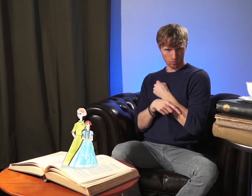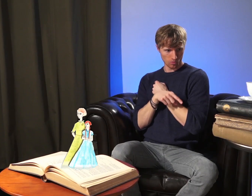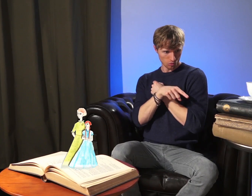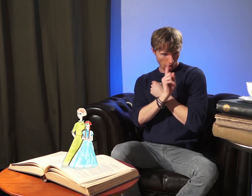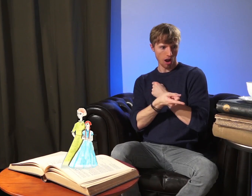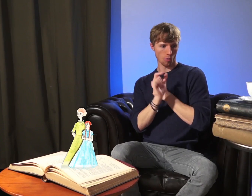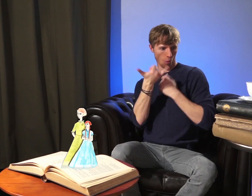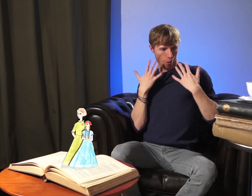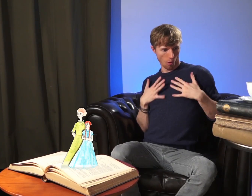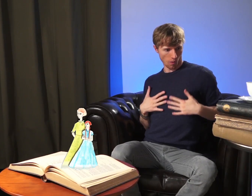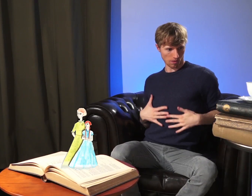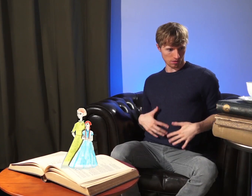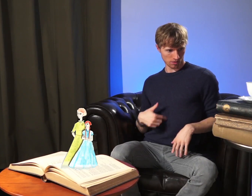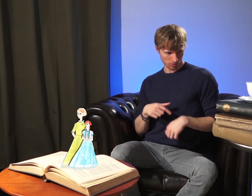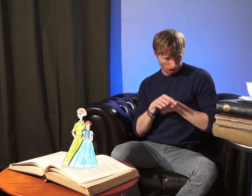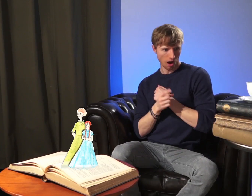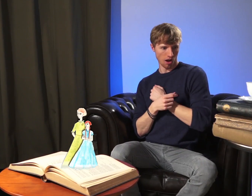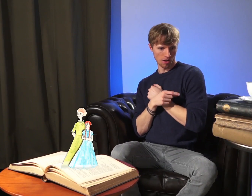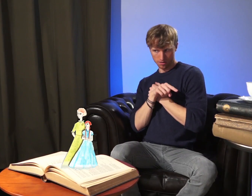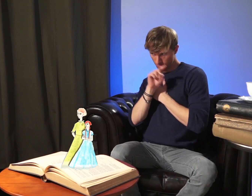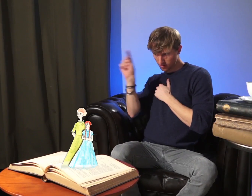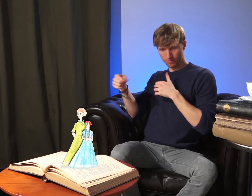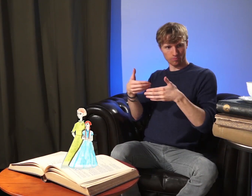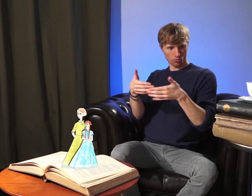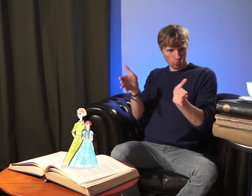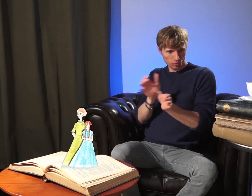"You should get that much gold, too."